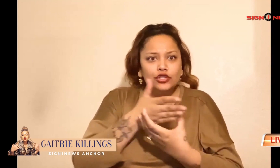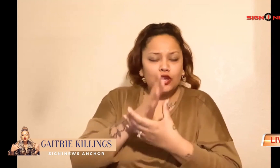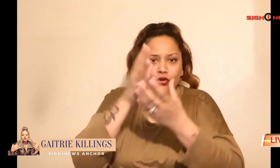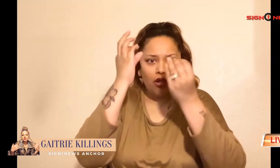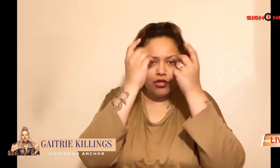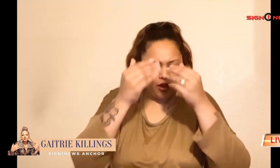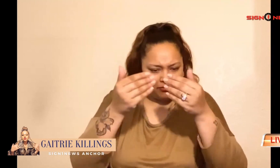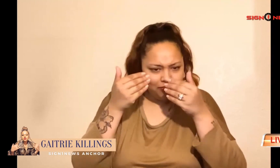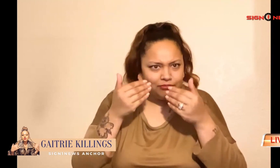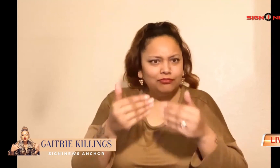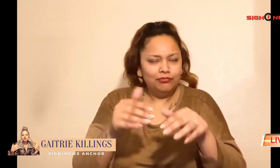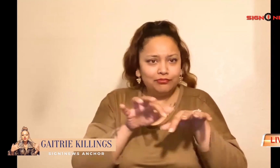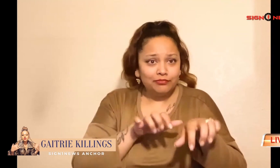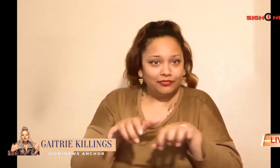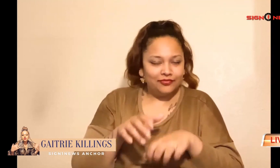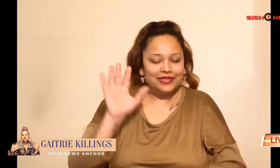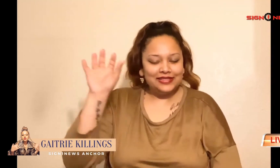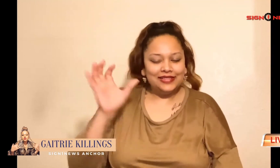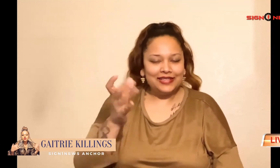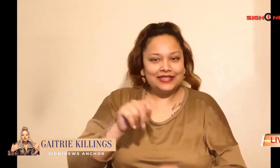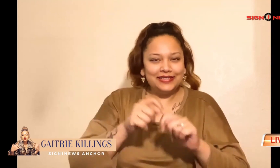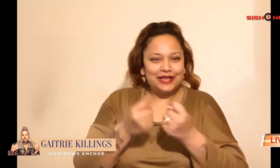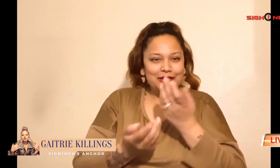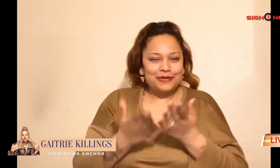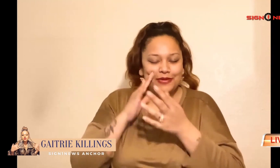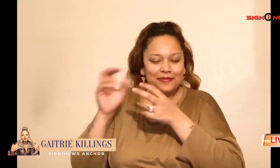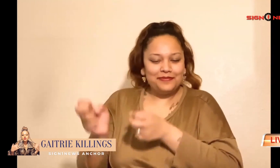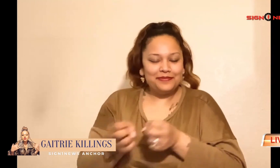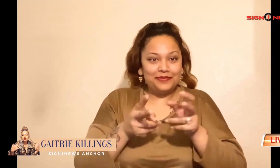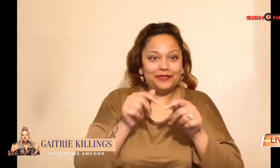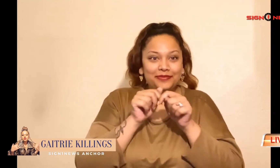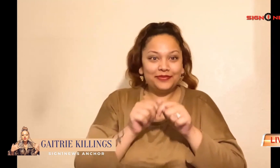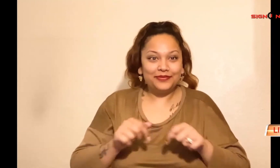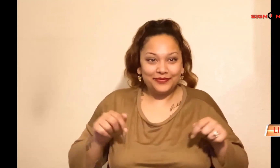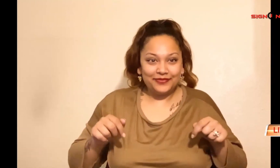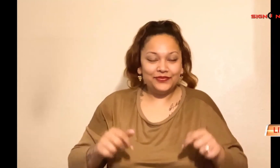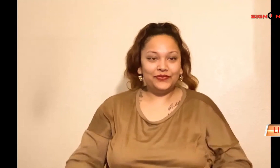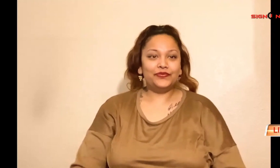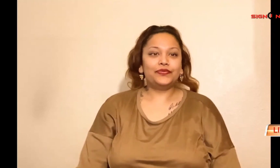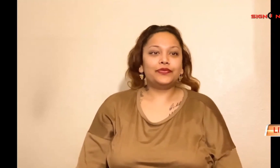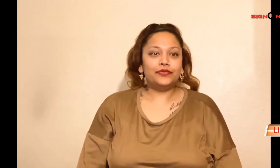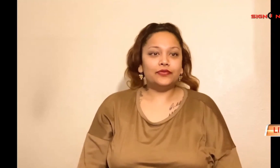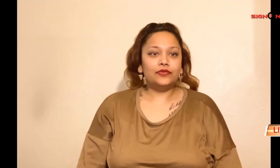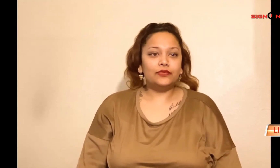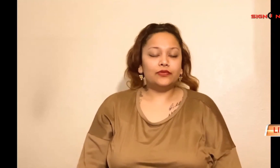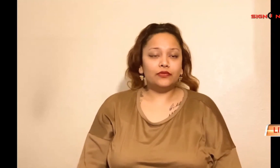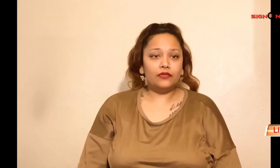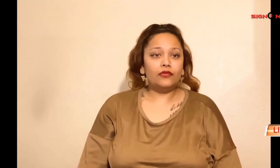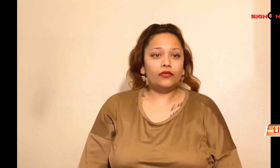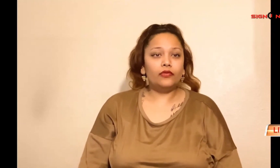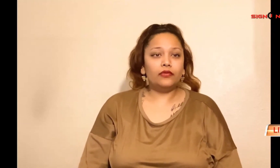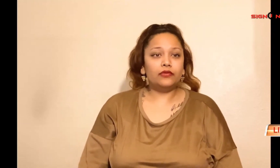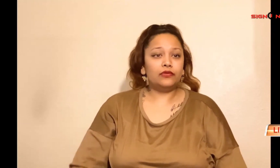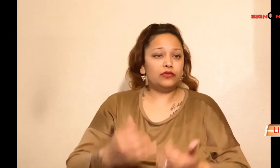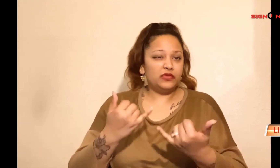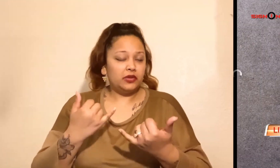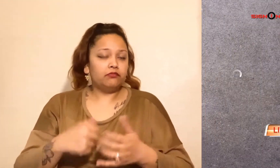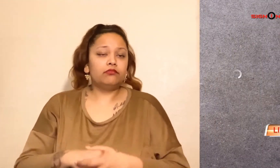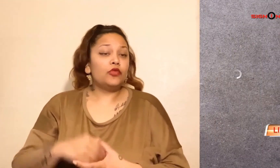an interesting comment about this update we may add it at the bottom of the screen here's